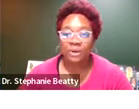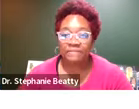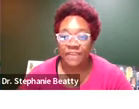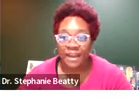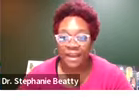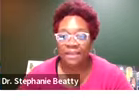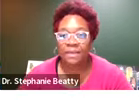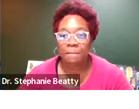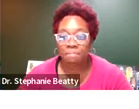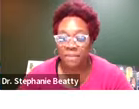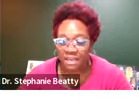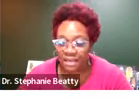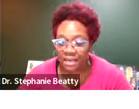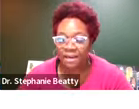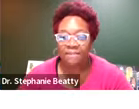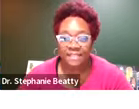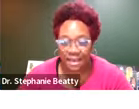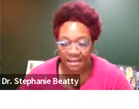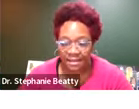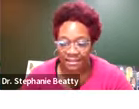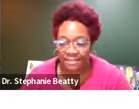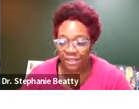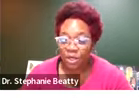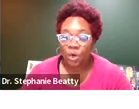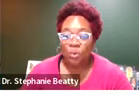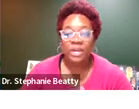to convey the meaning of signs.